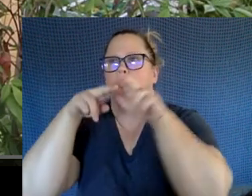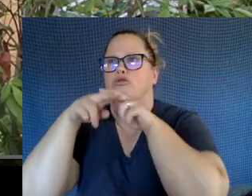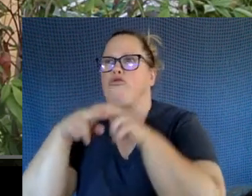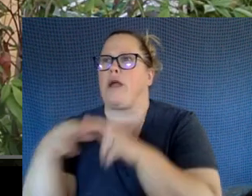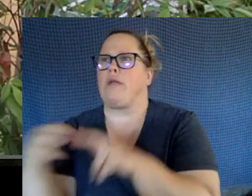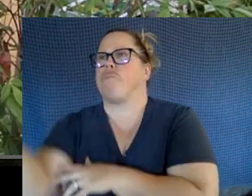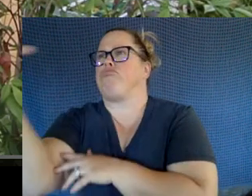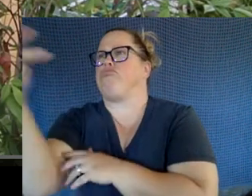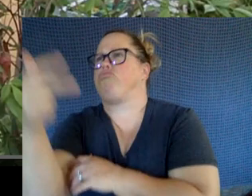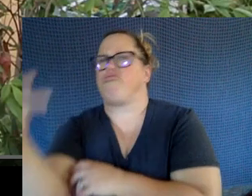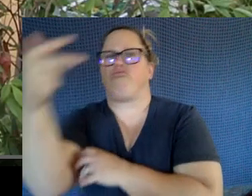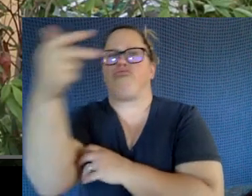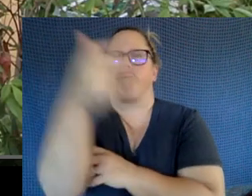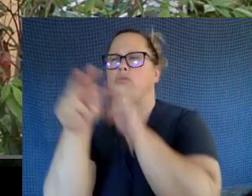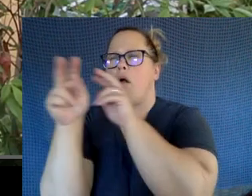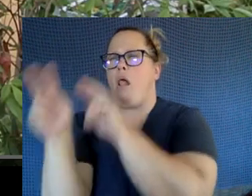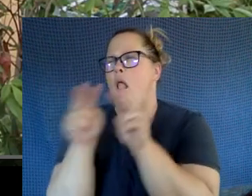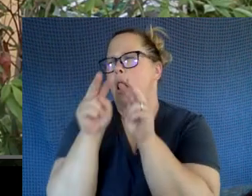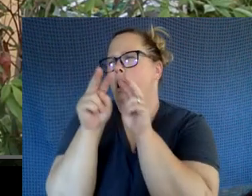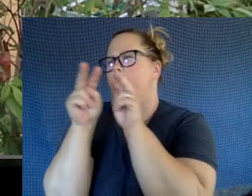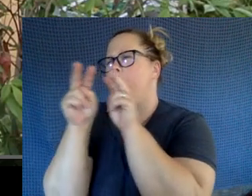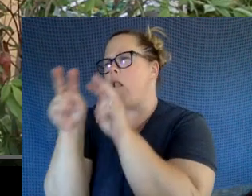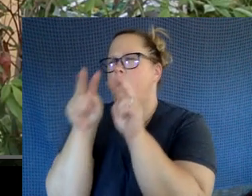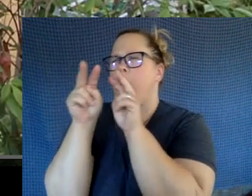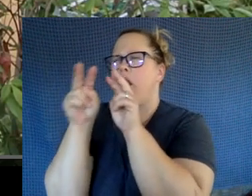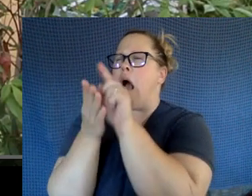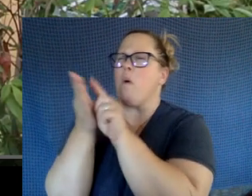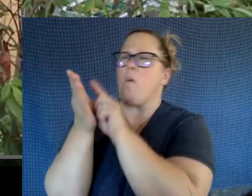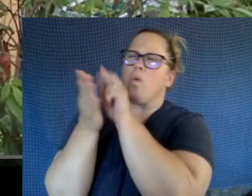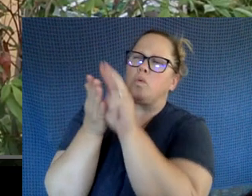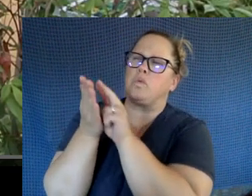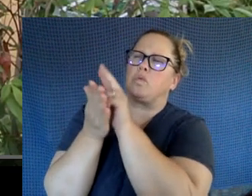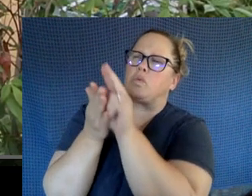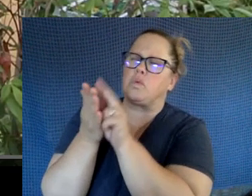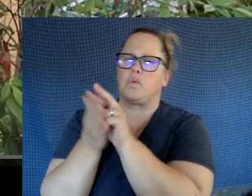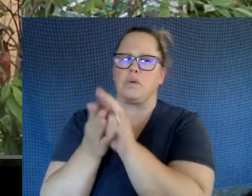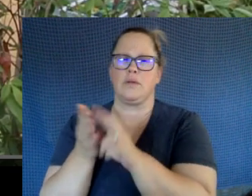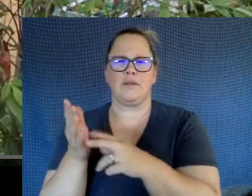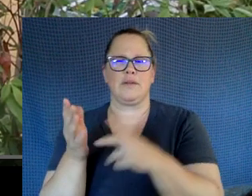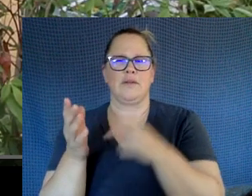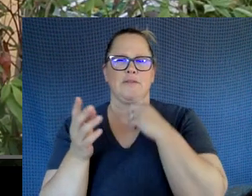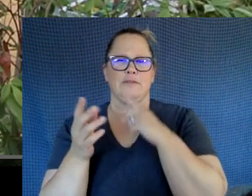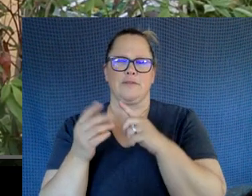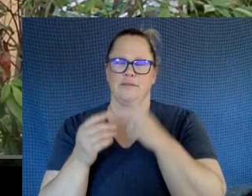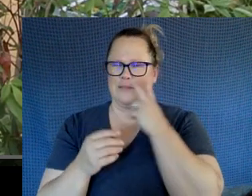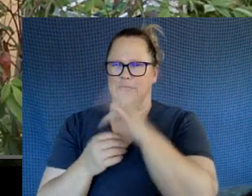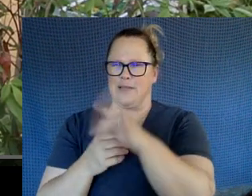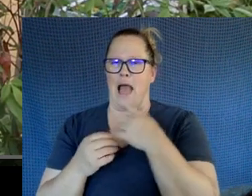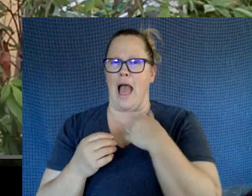hour. I love that he's riding piggyback on his grandpa. The shoulders. Oh yeah the